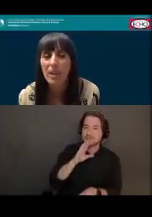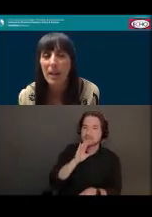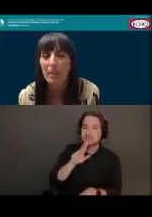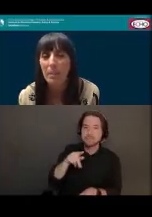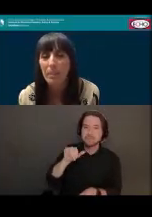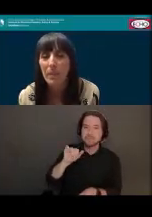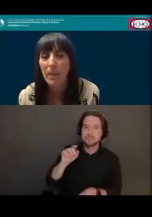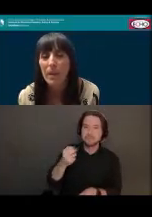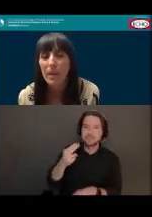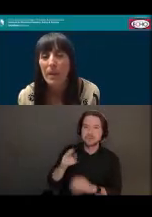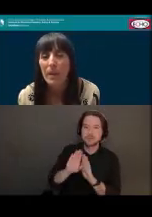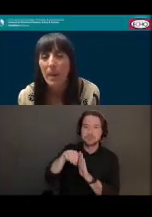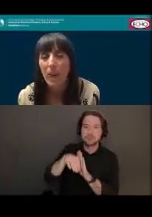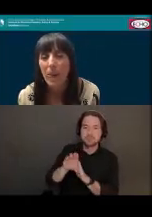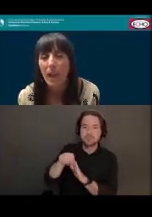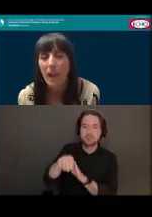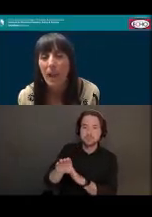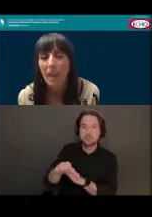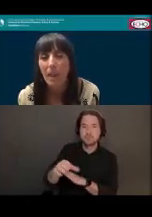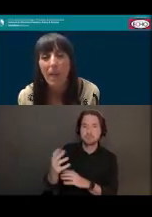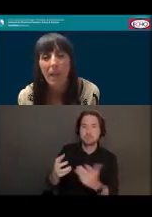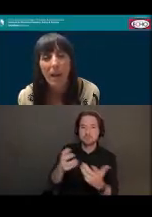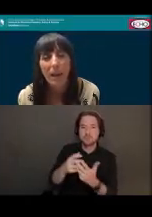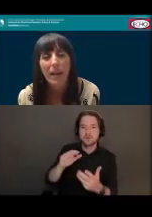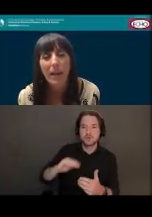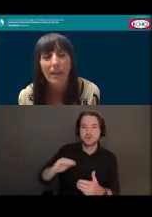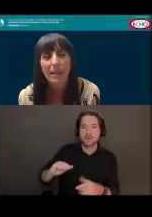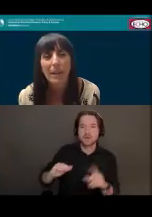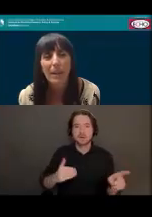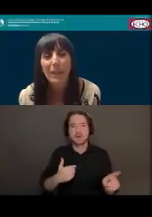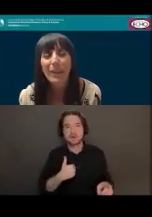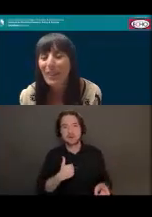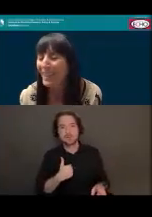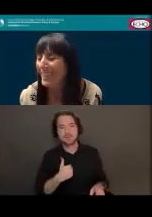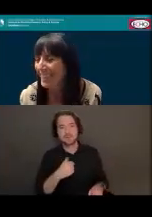Pat Boyle: Yeah, well, I'm just gonna talk. I can't type. Janel Preston: You're good.